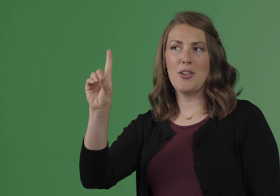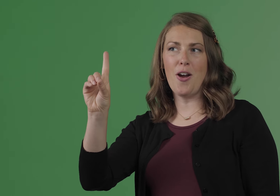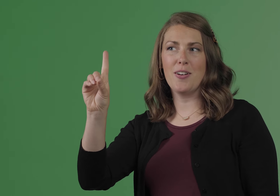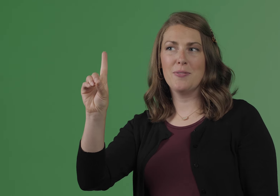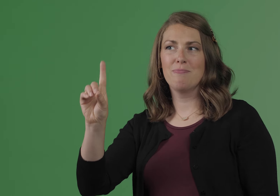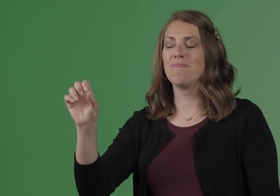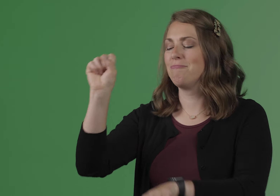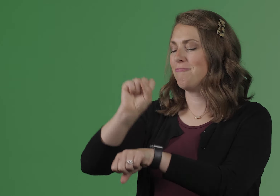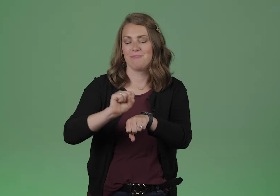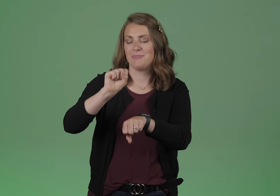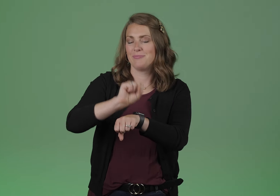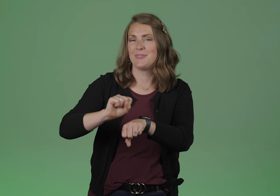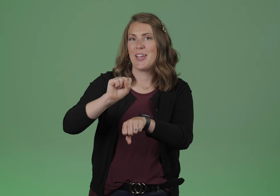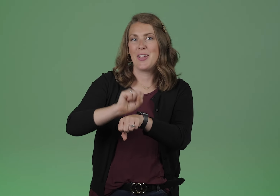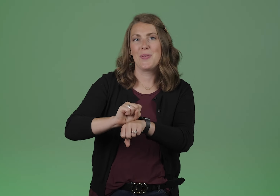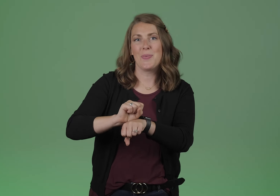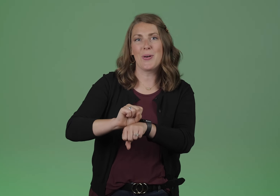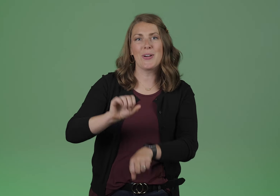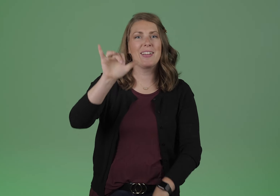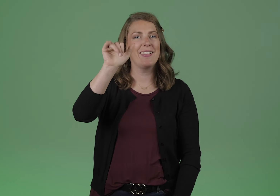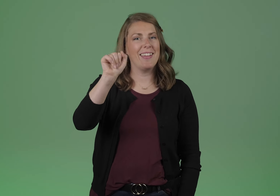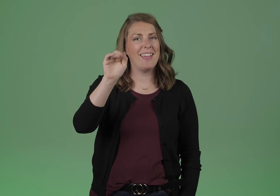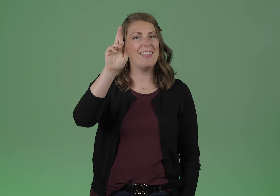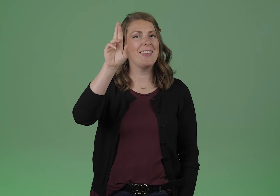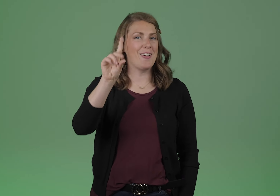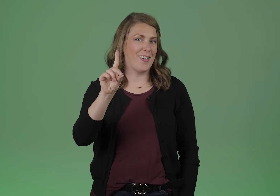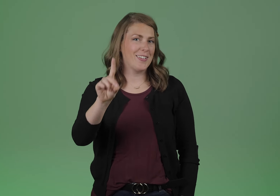Yard work in the yard.